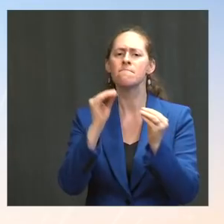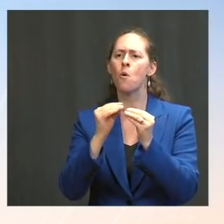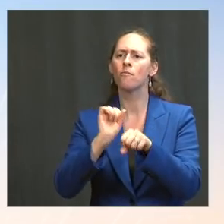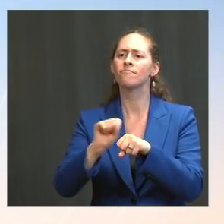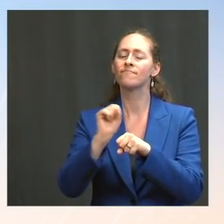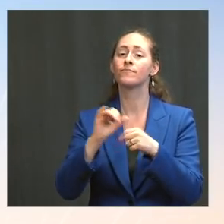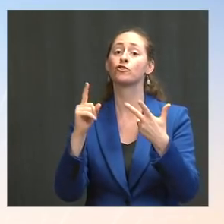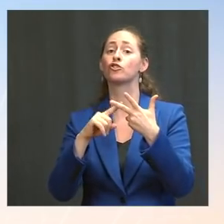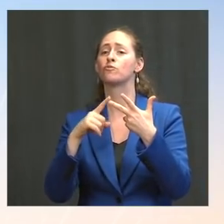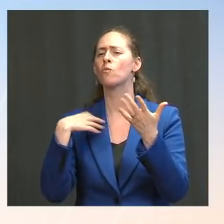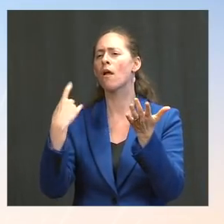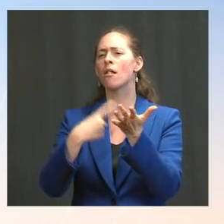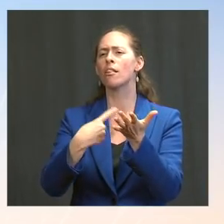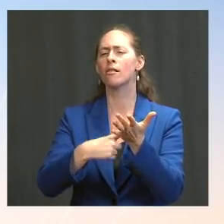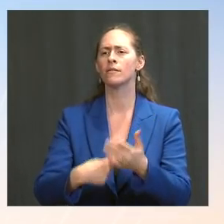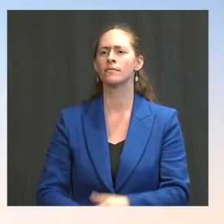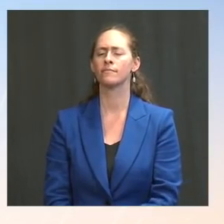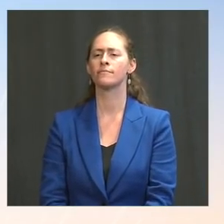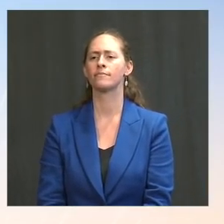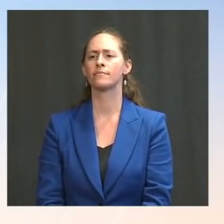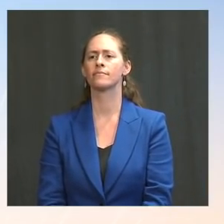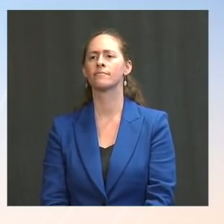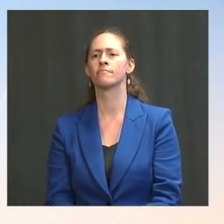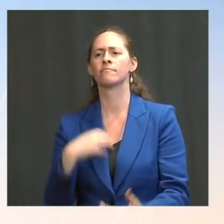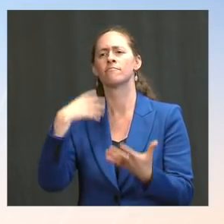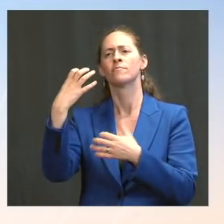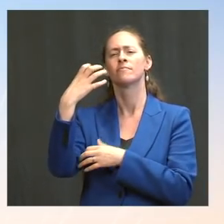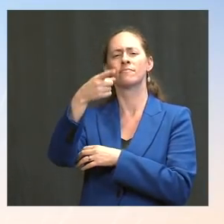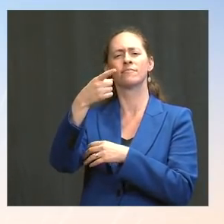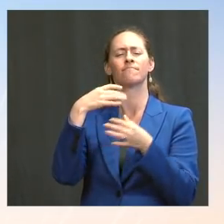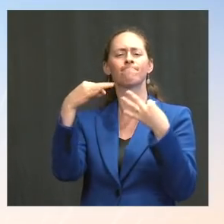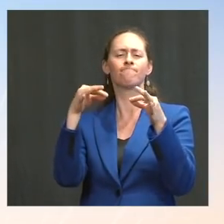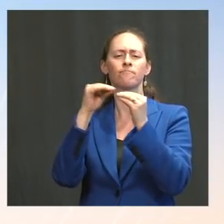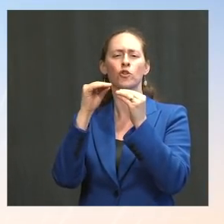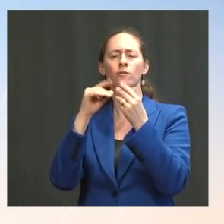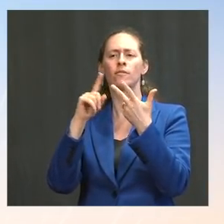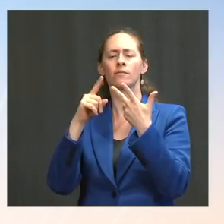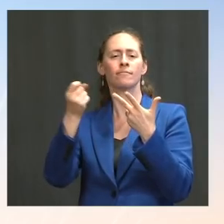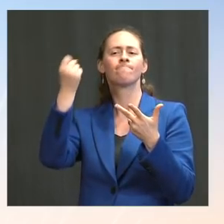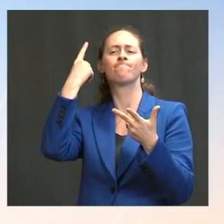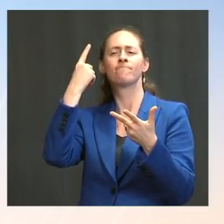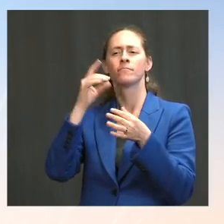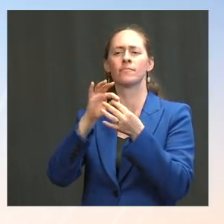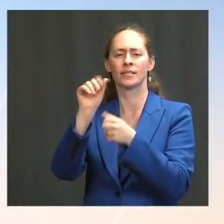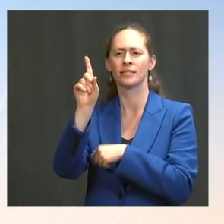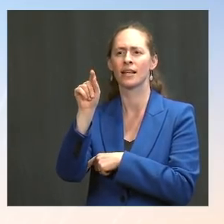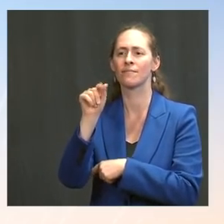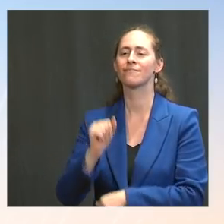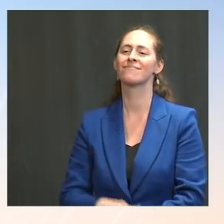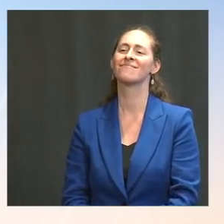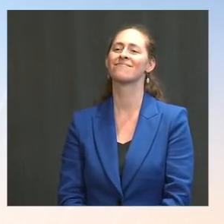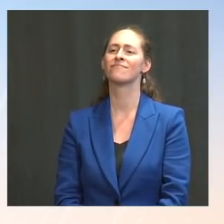of a set of economic data and indices we've seen over the course of the last week. In particular, it's been a heavy week for economic data,